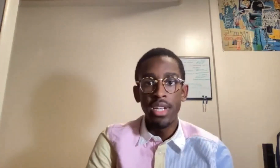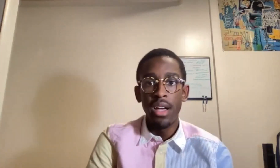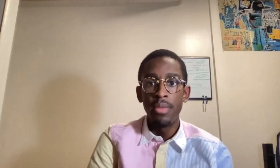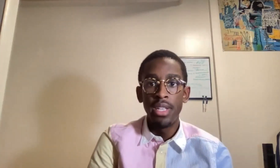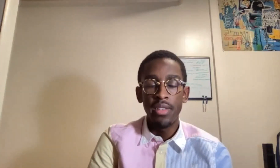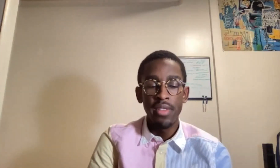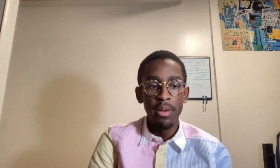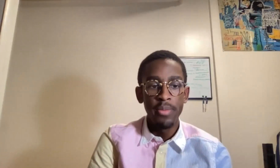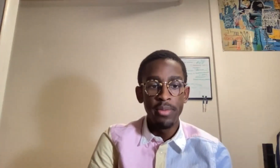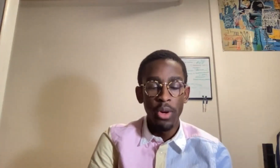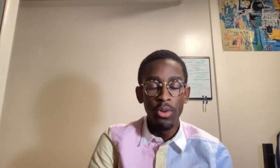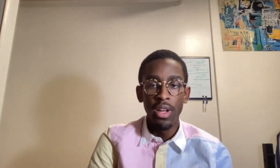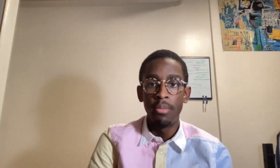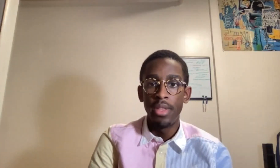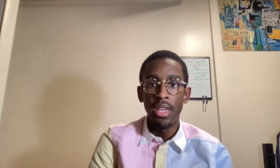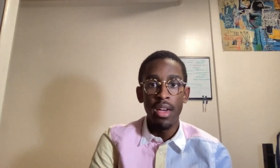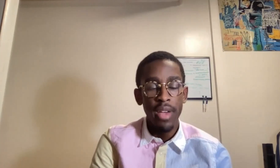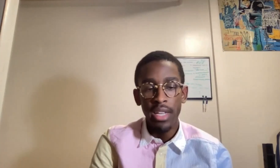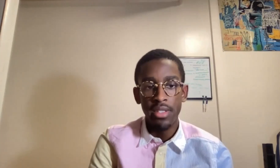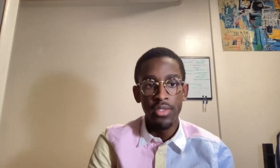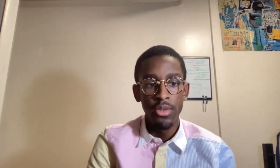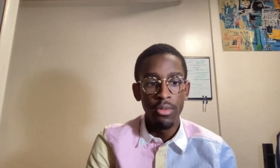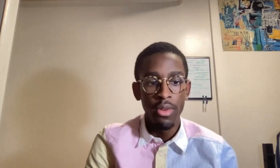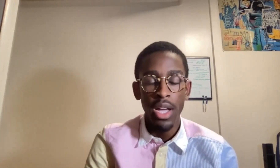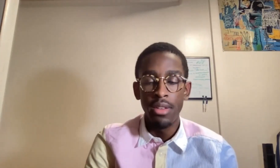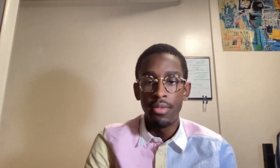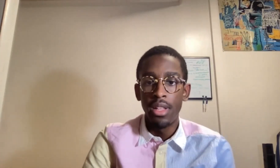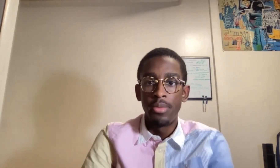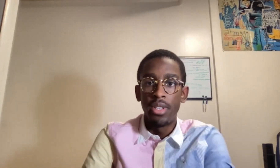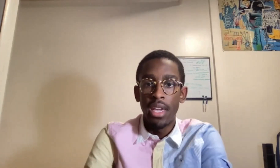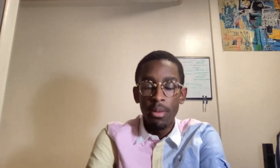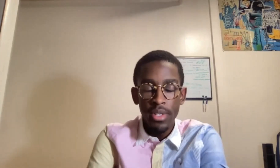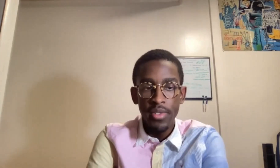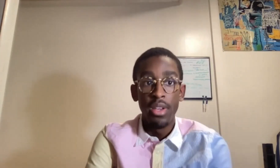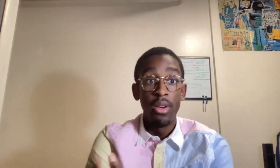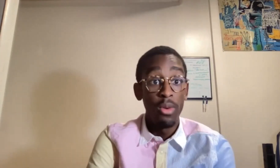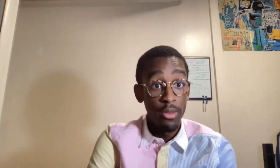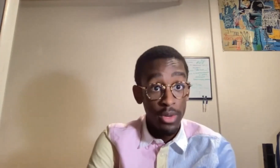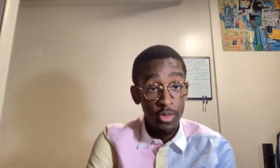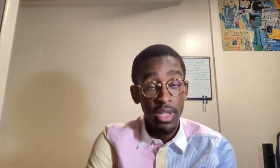time in the Next Steps Program they have access to a variety of clubs on campus, one of which being